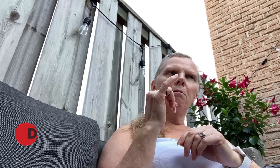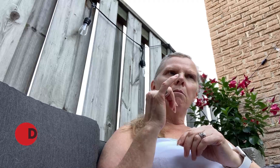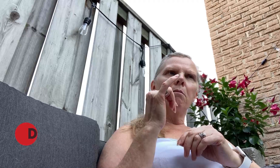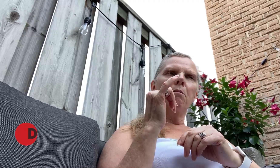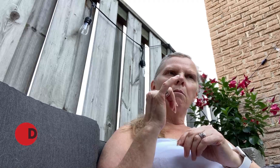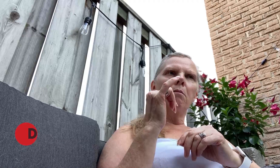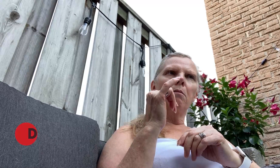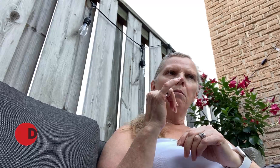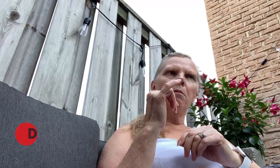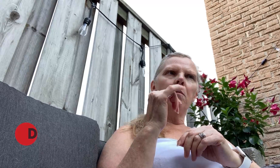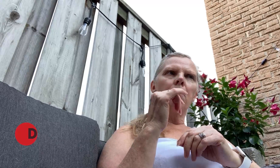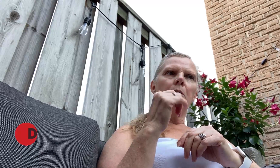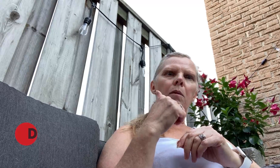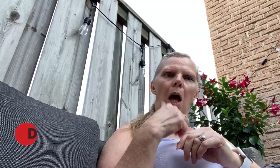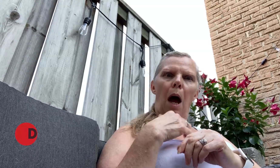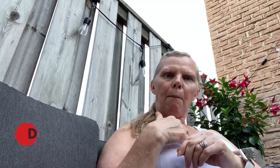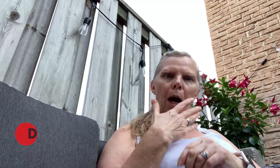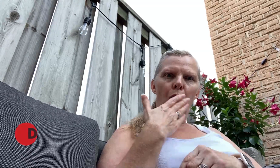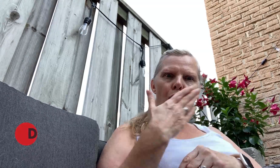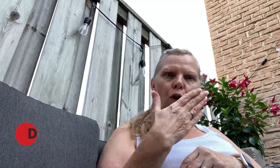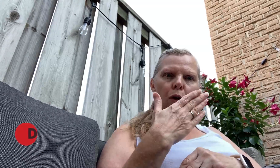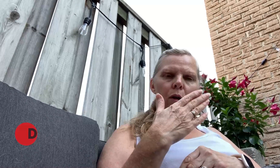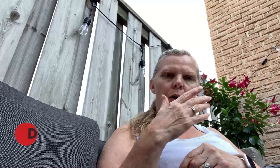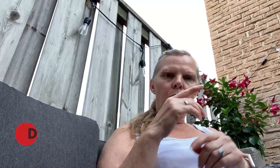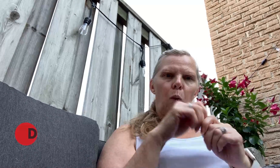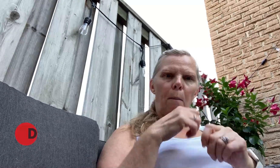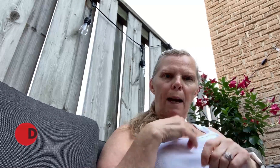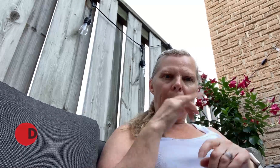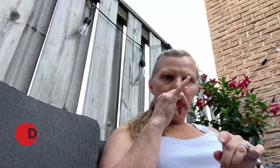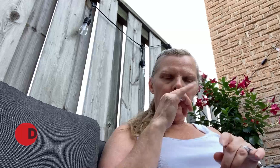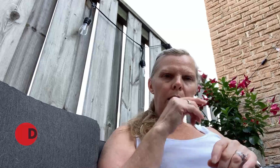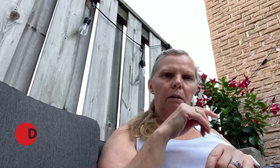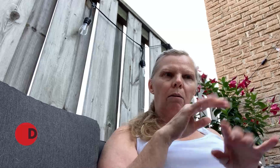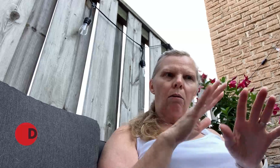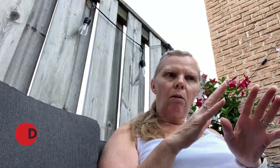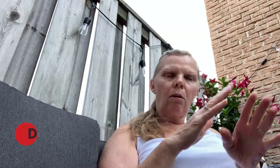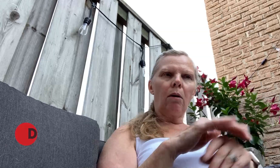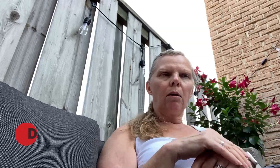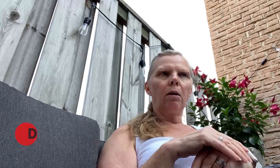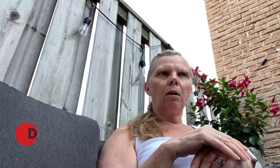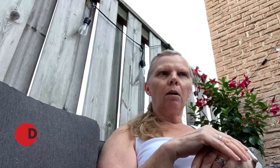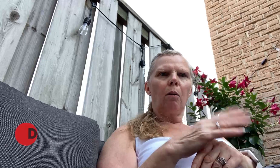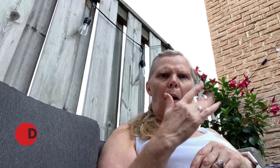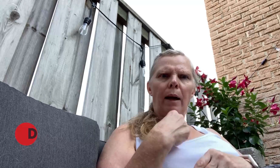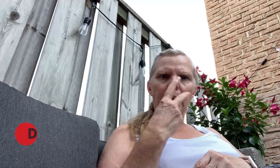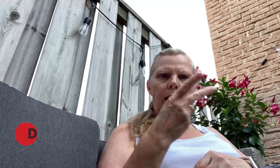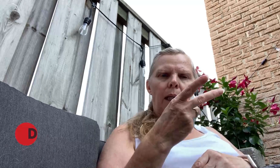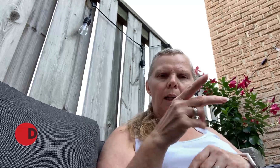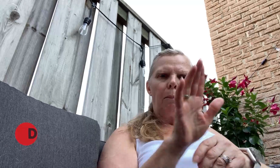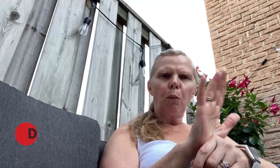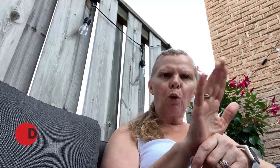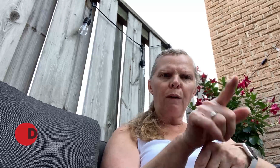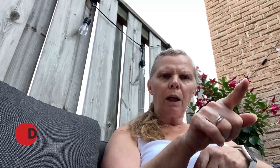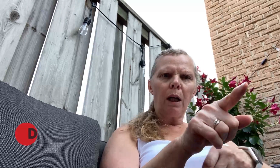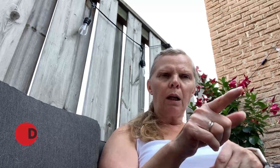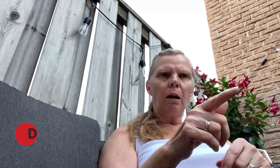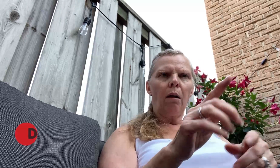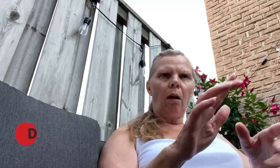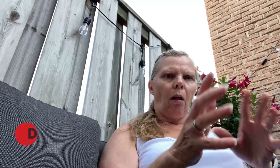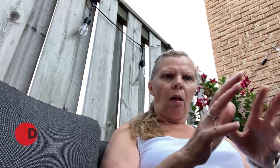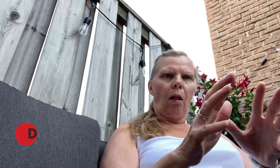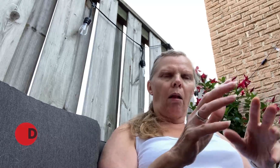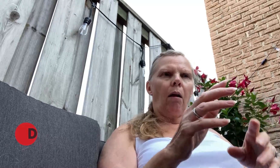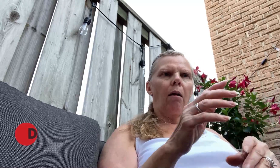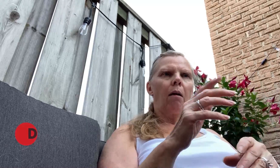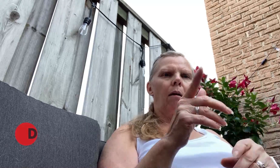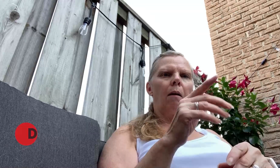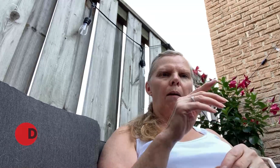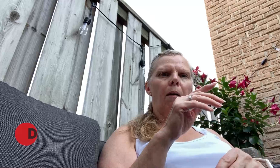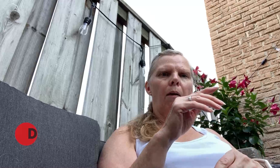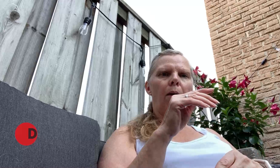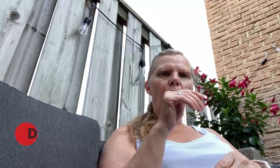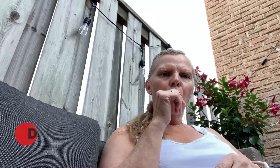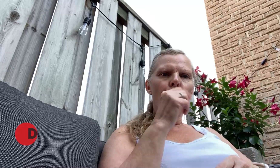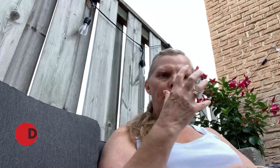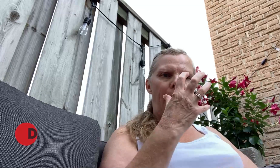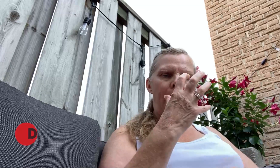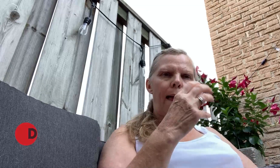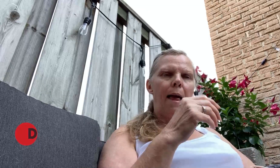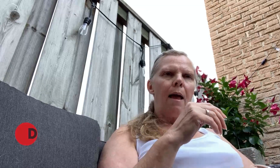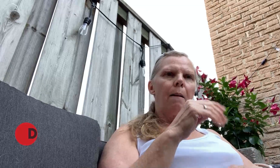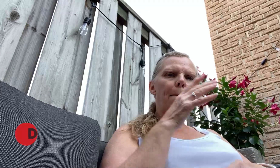wonder if I was good to my kids, and why the storyline in the movie with the